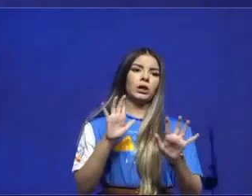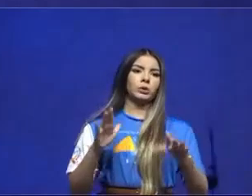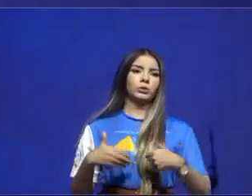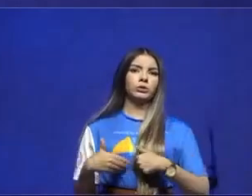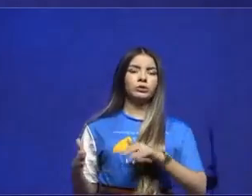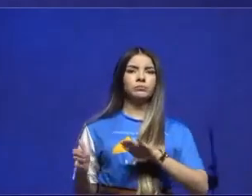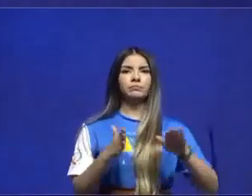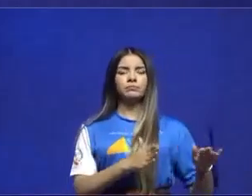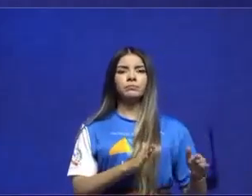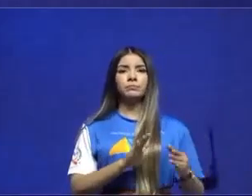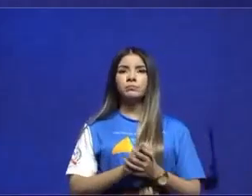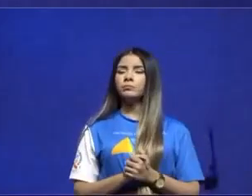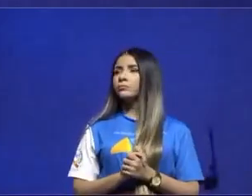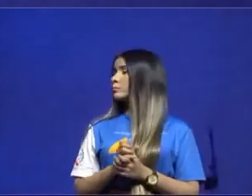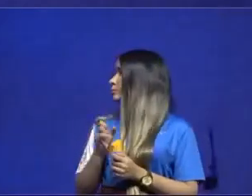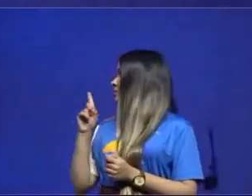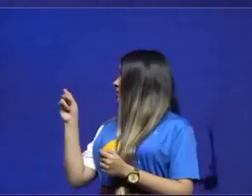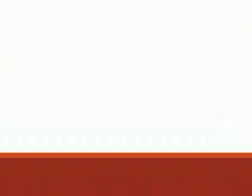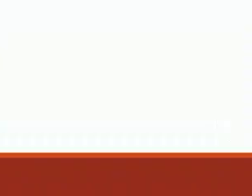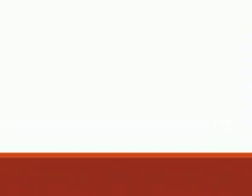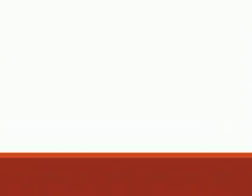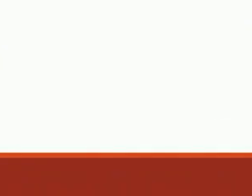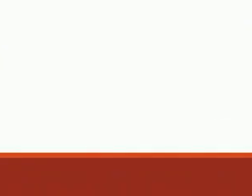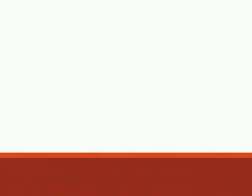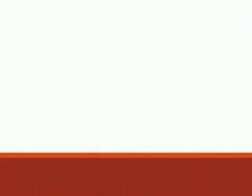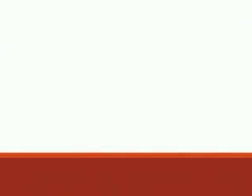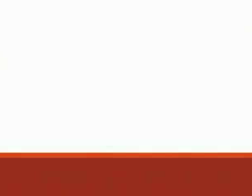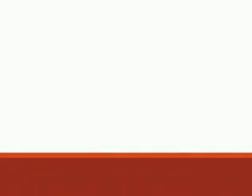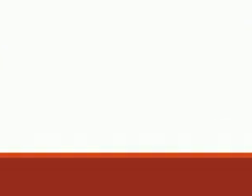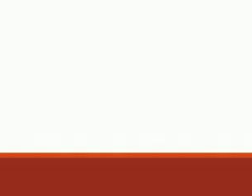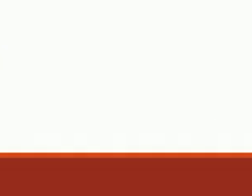rise